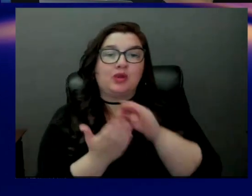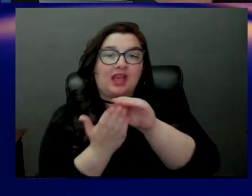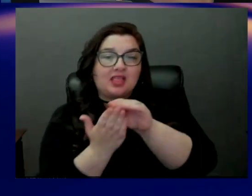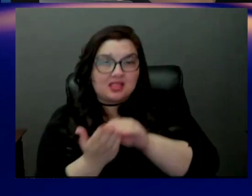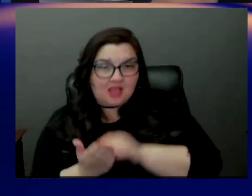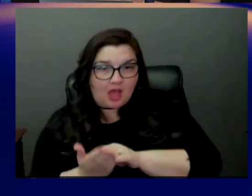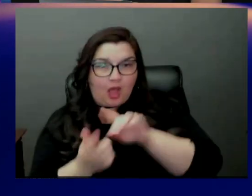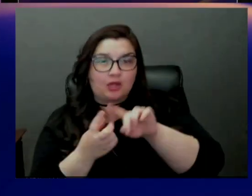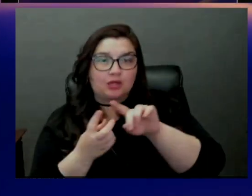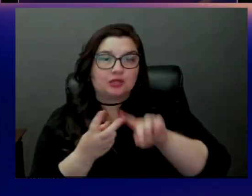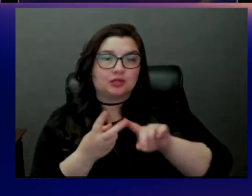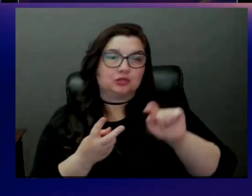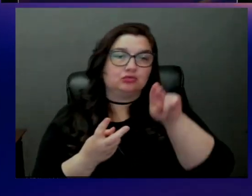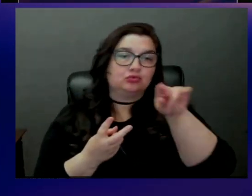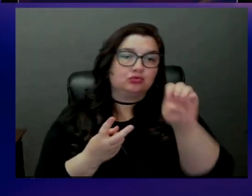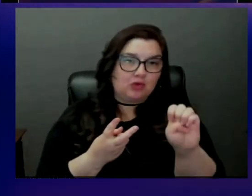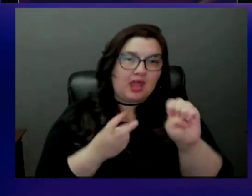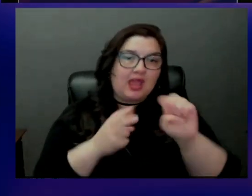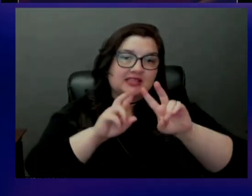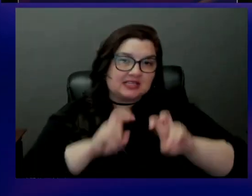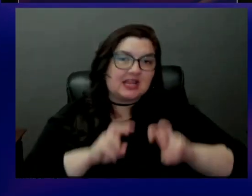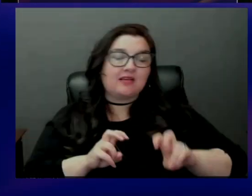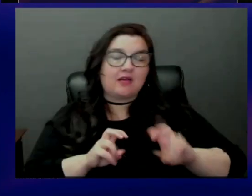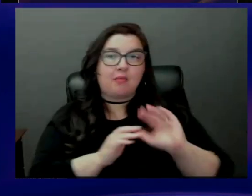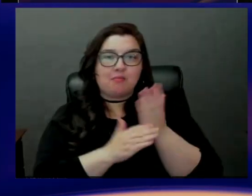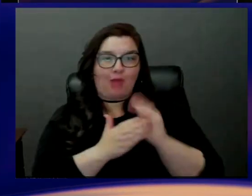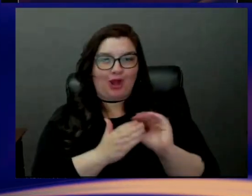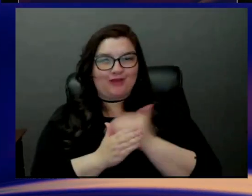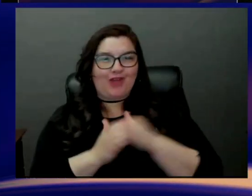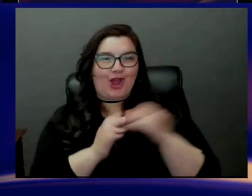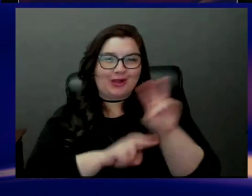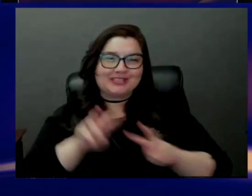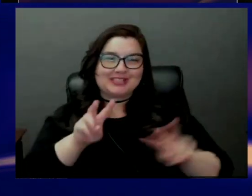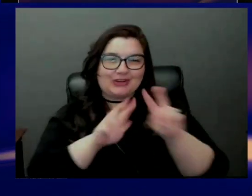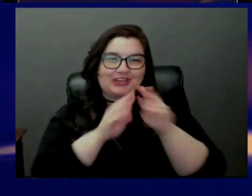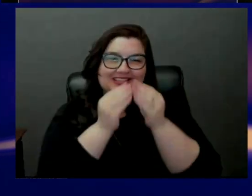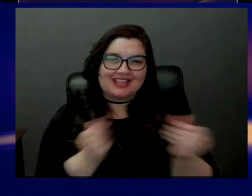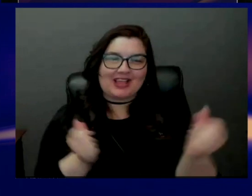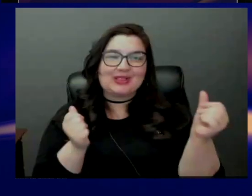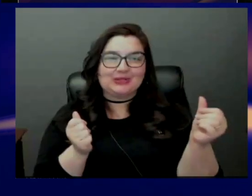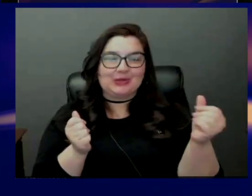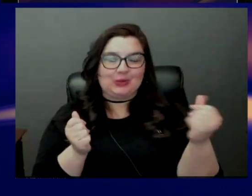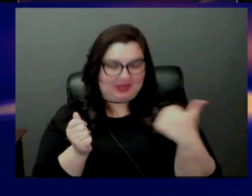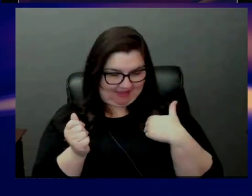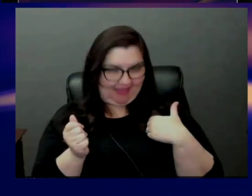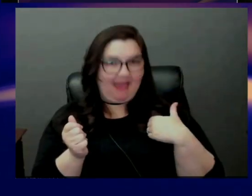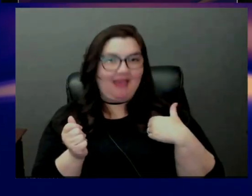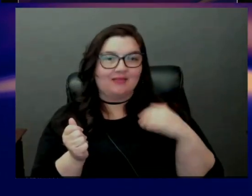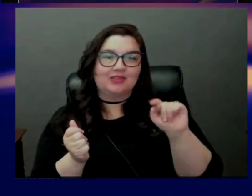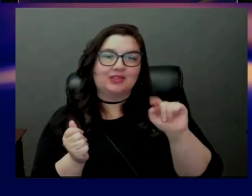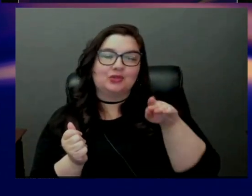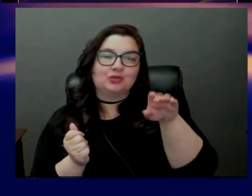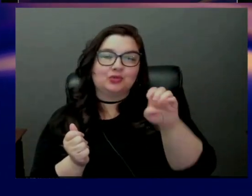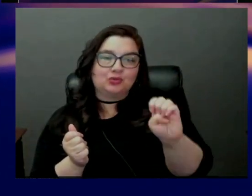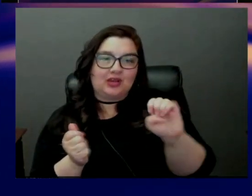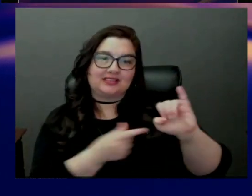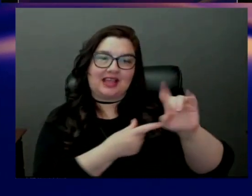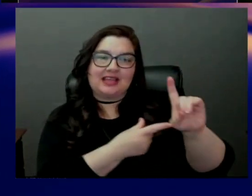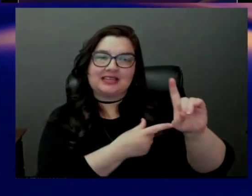as part of our observability solution. So we know we have this trace ID, so I we've given you a simple way